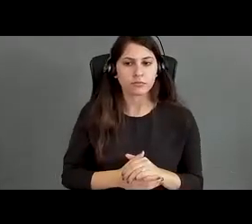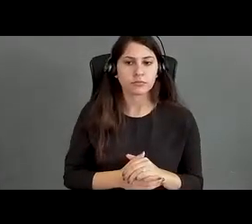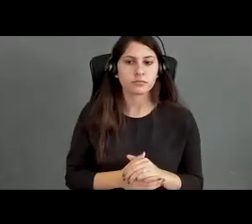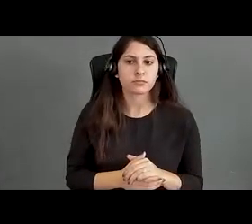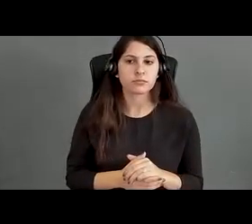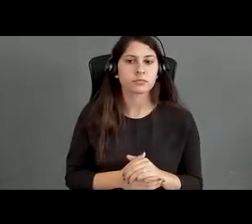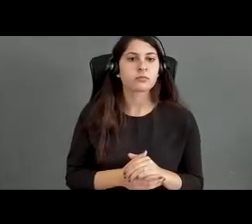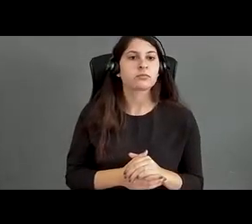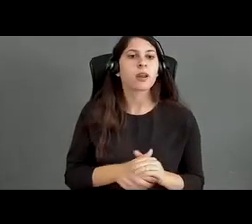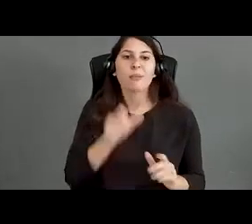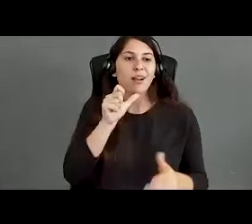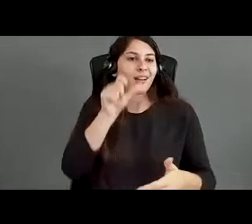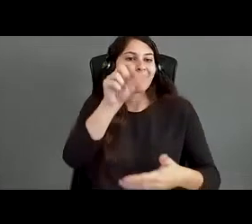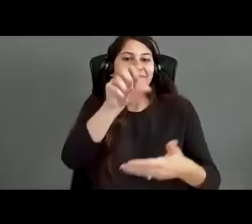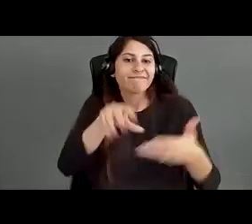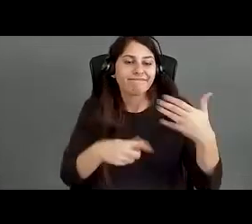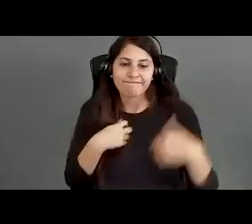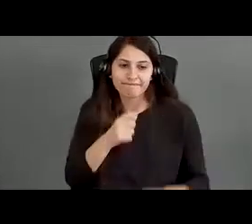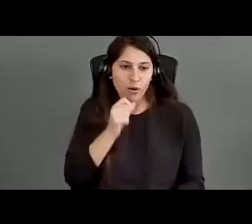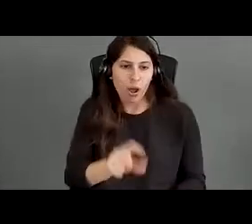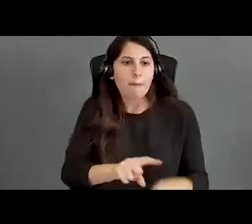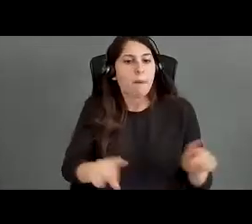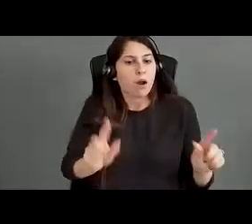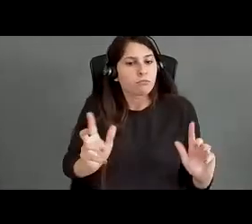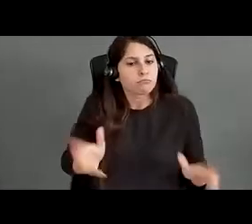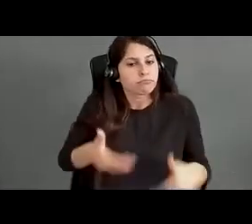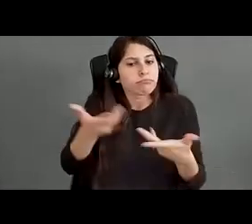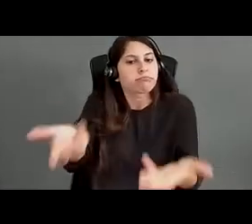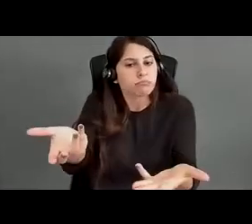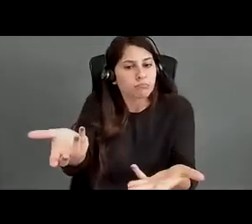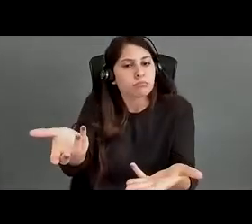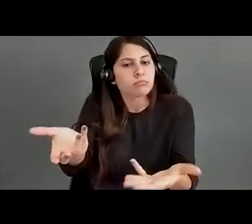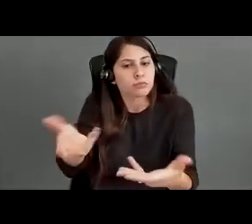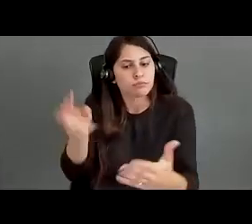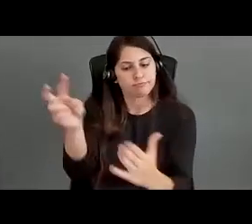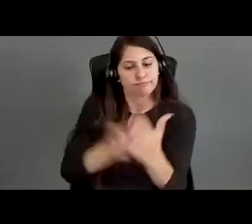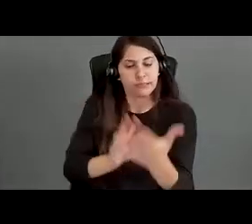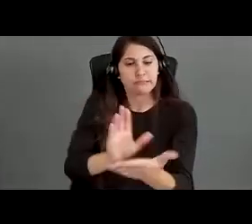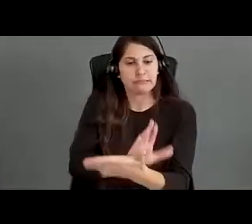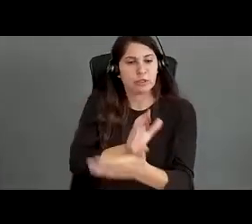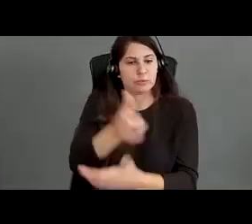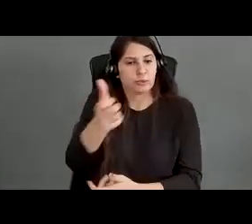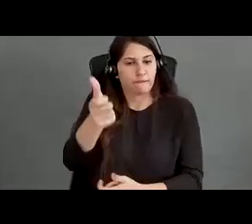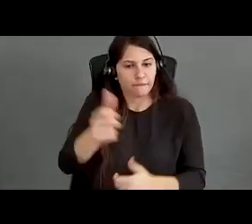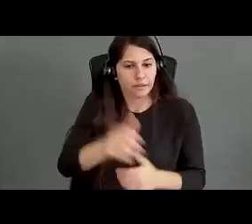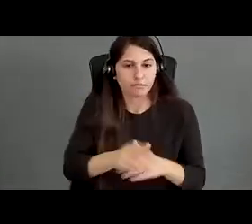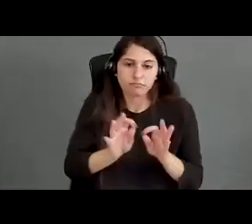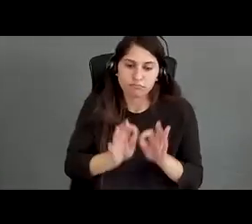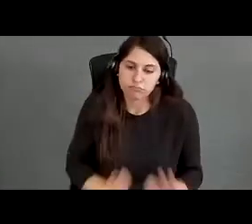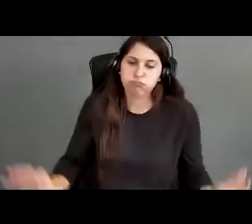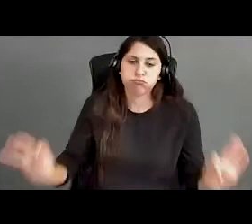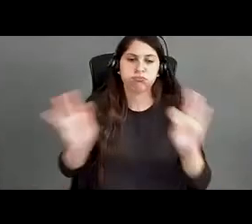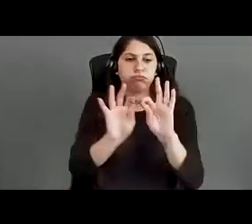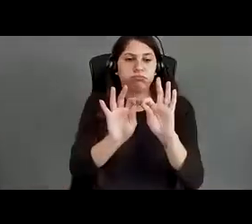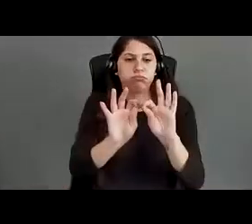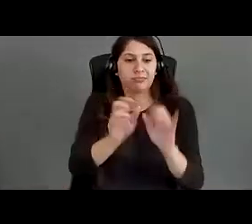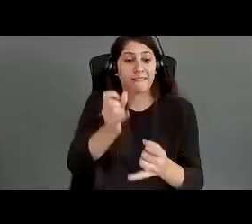but I would encourage you to give that document a look 'cause it's really, really pretty powerful. The final one, which I think should have been the first one,